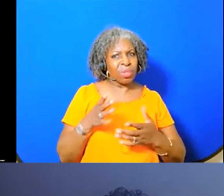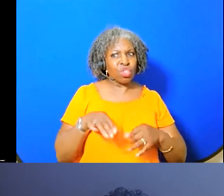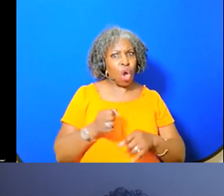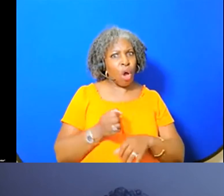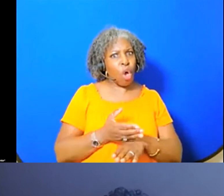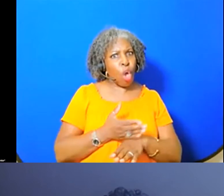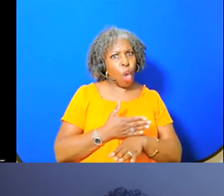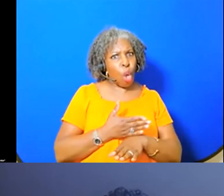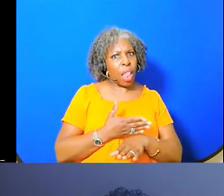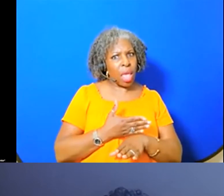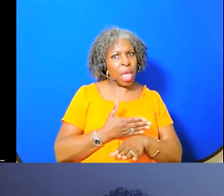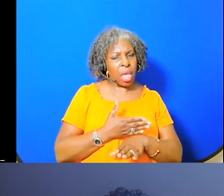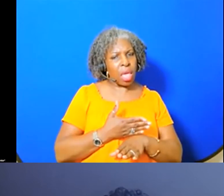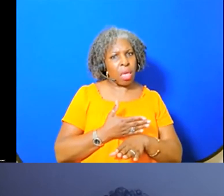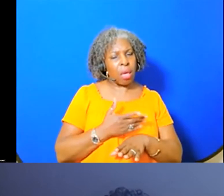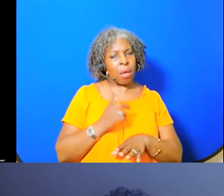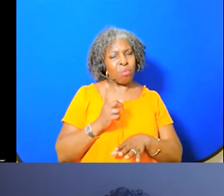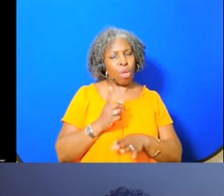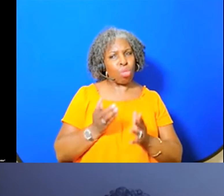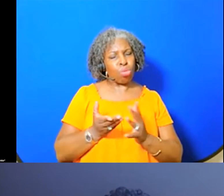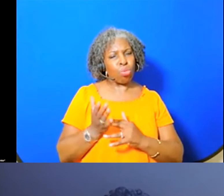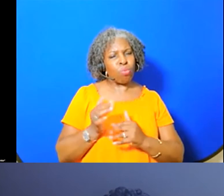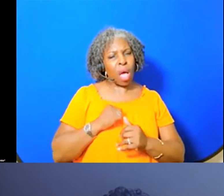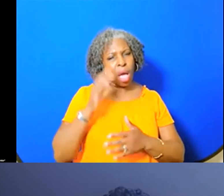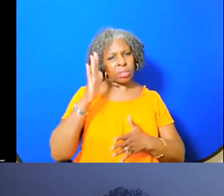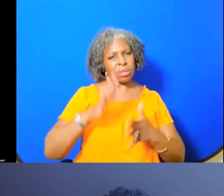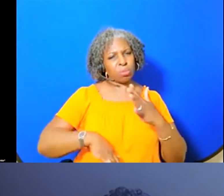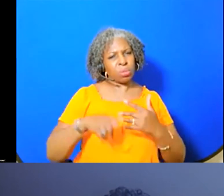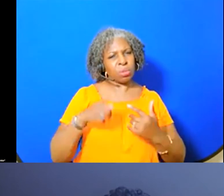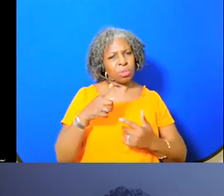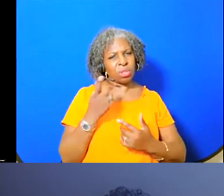But through my experience, now I'd kind of start to stage it a little bit more.